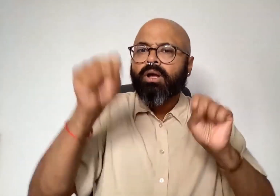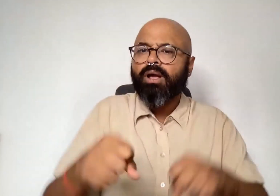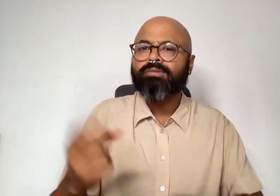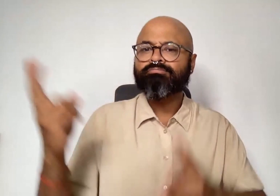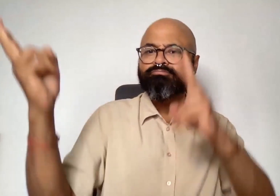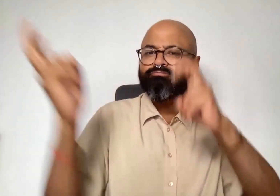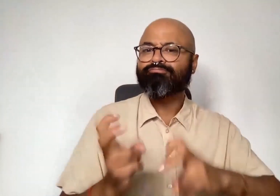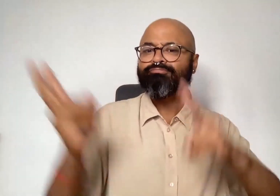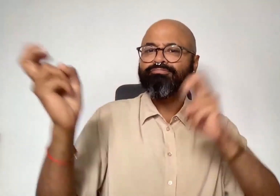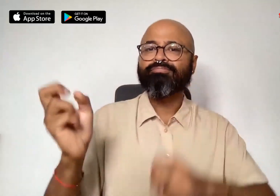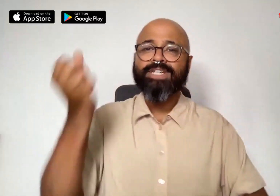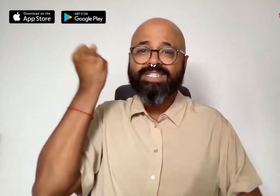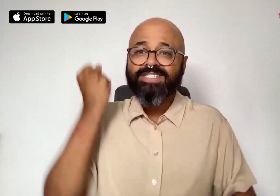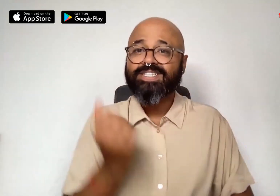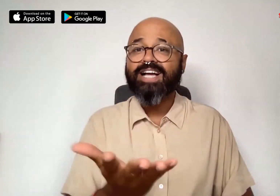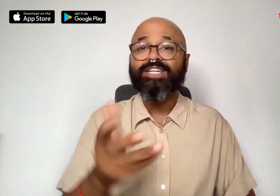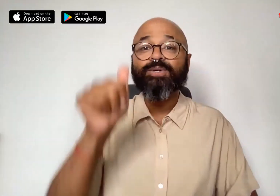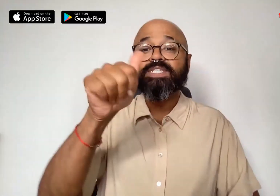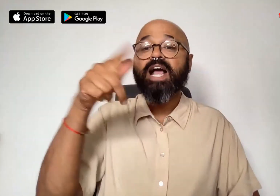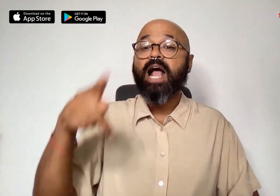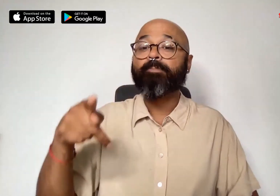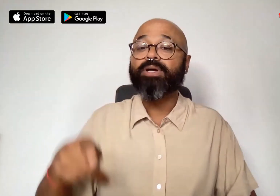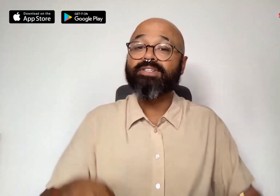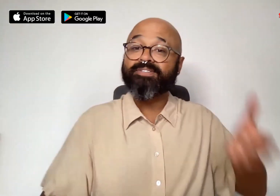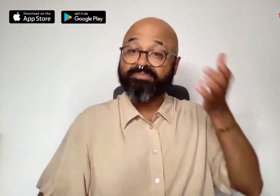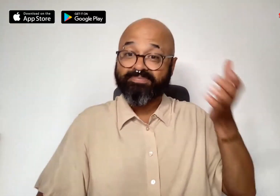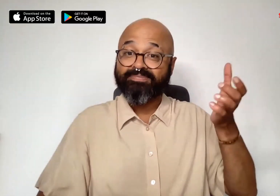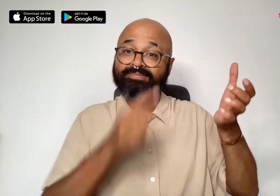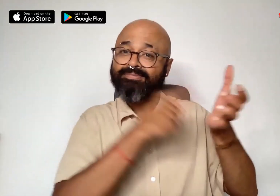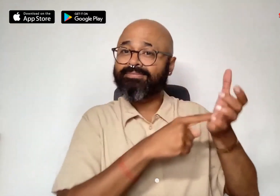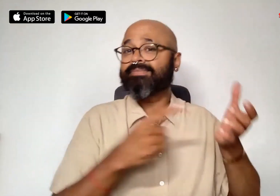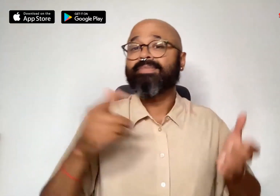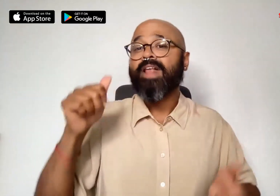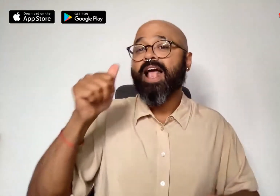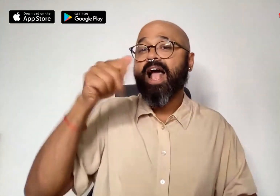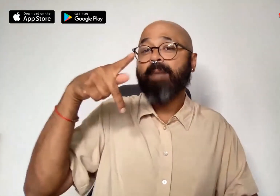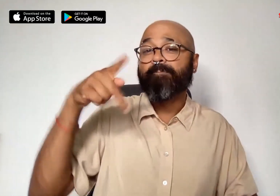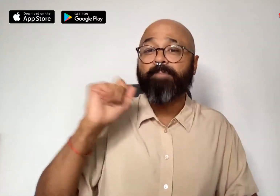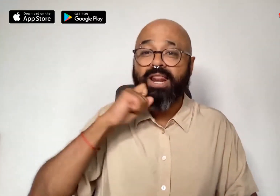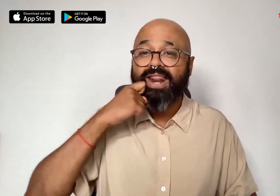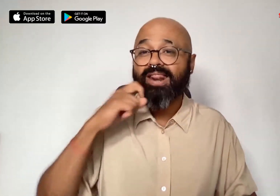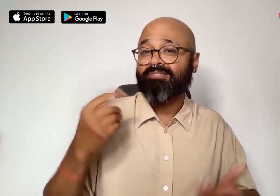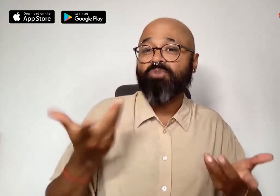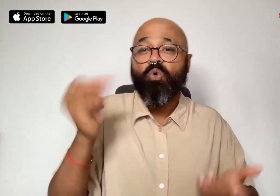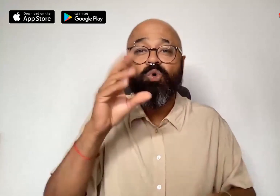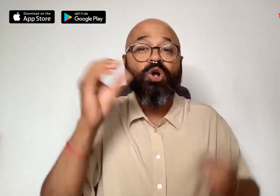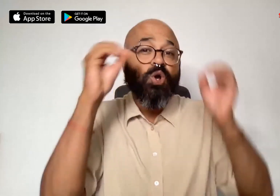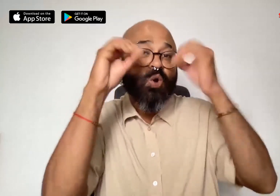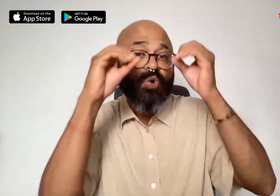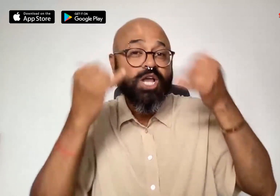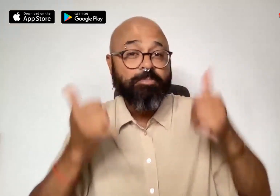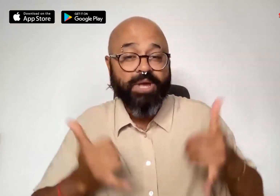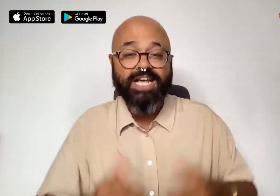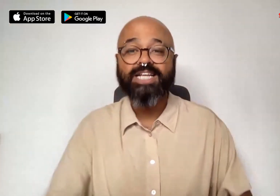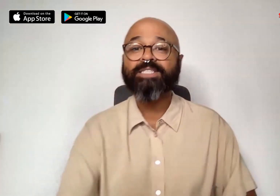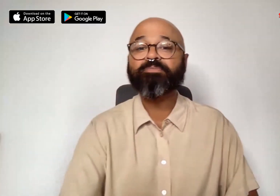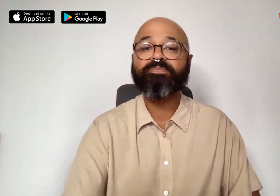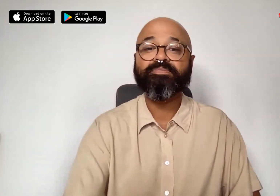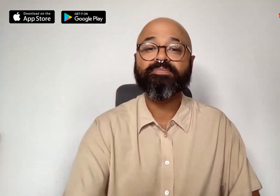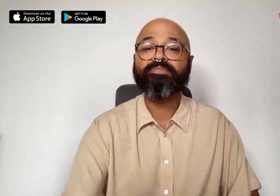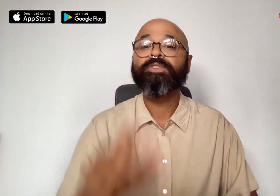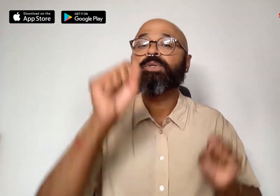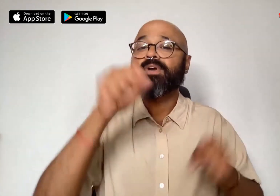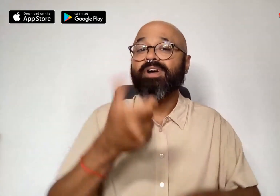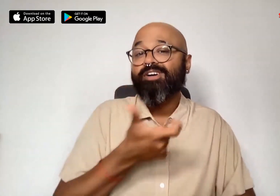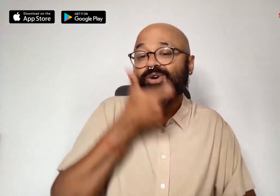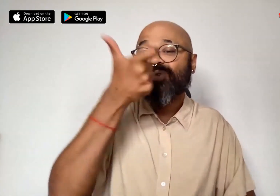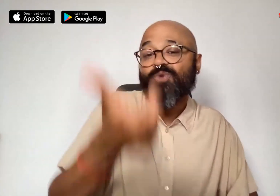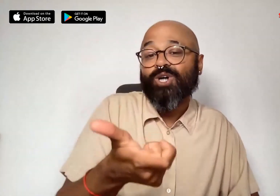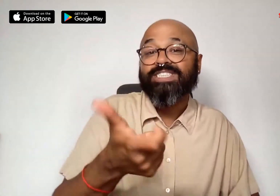the Sign1News app by heading to the app store or Google play store on your smart phone and